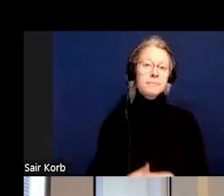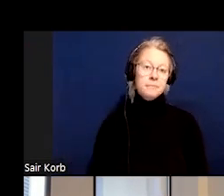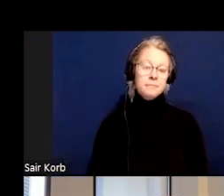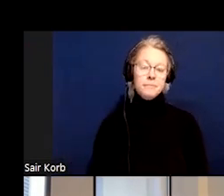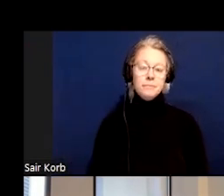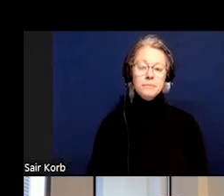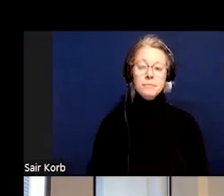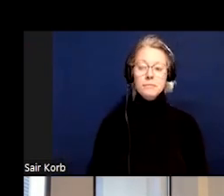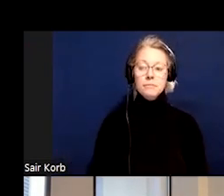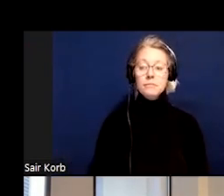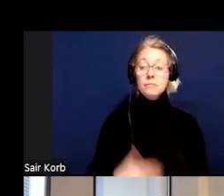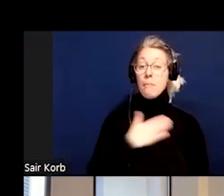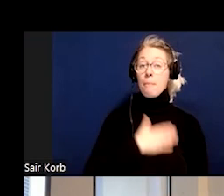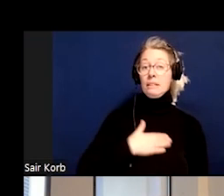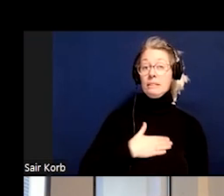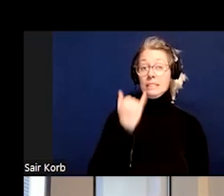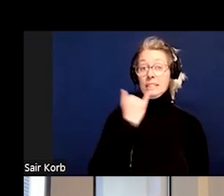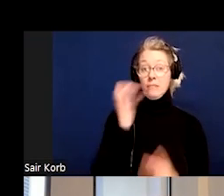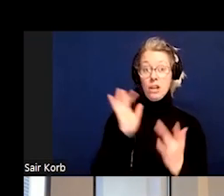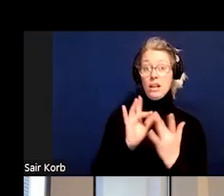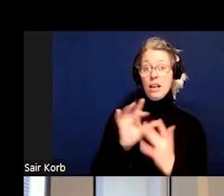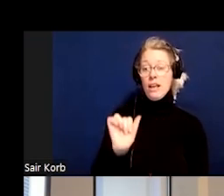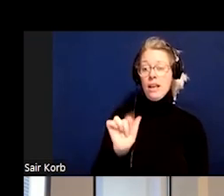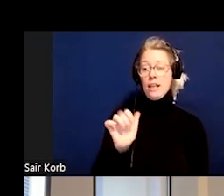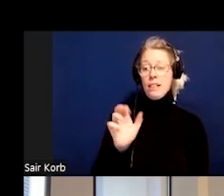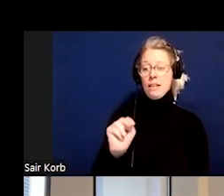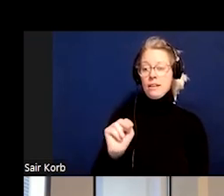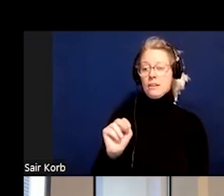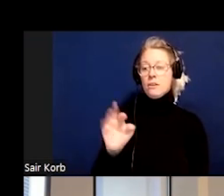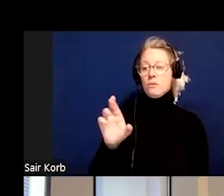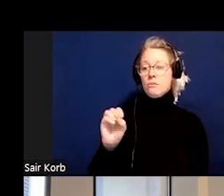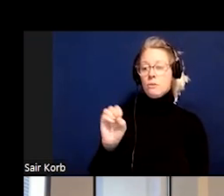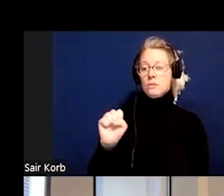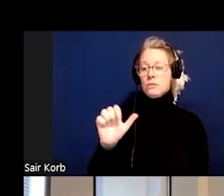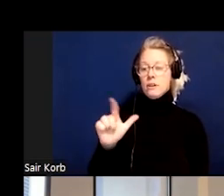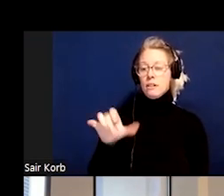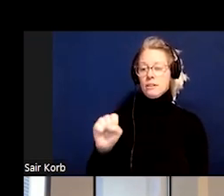Please contact Allan Rosales, Community Investment Manager, with any questions about overall